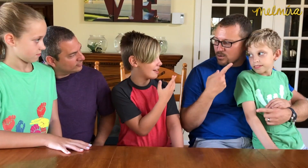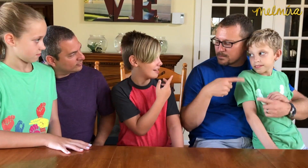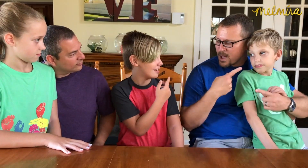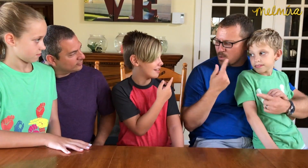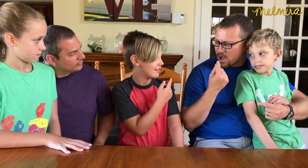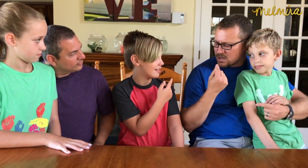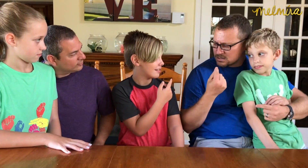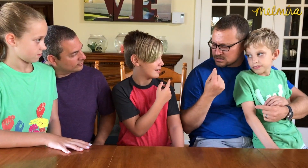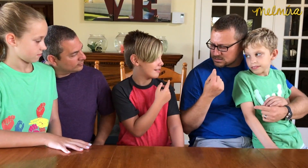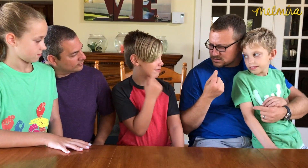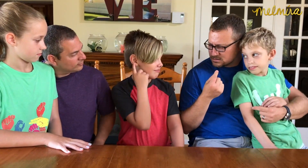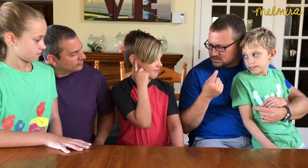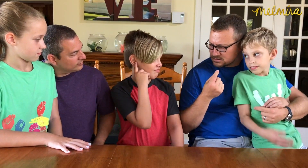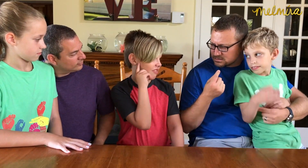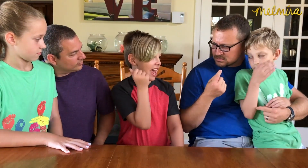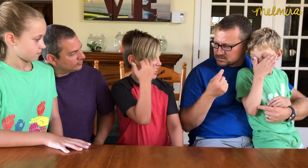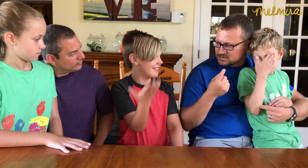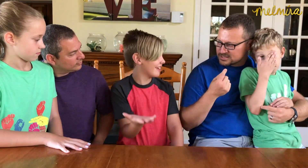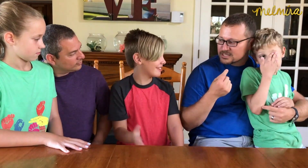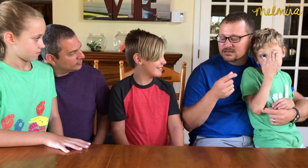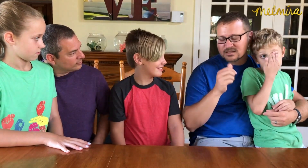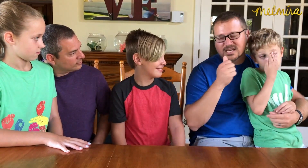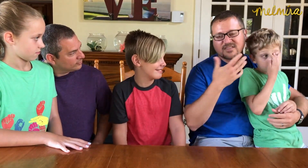About what? Anything.